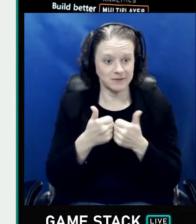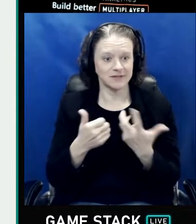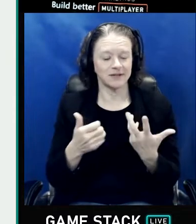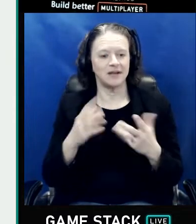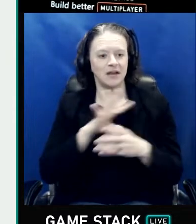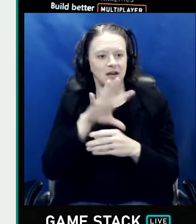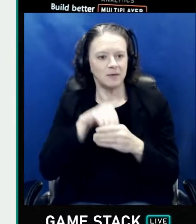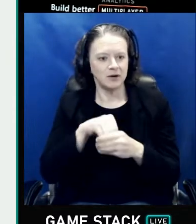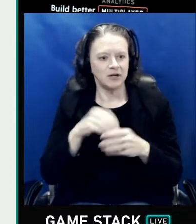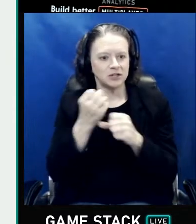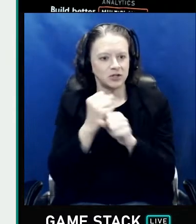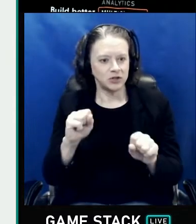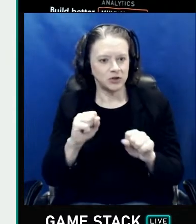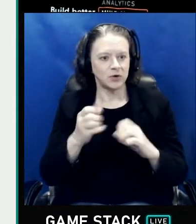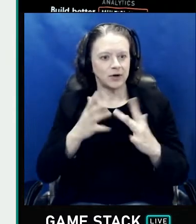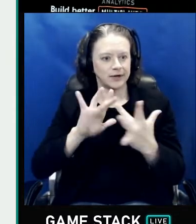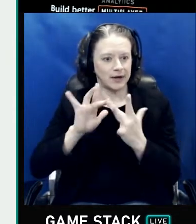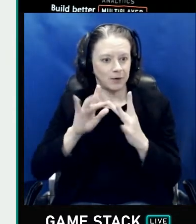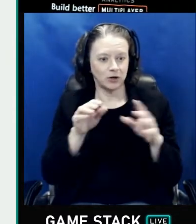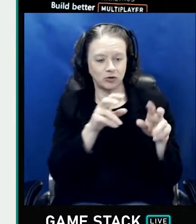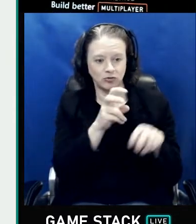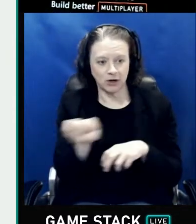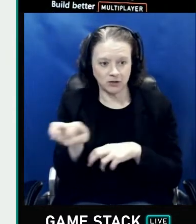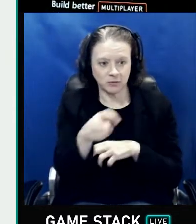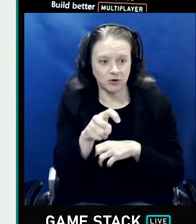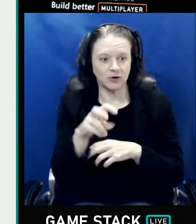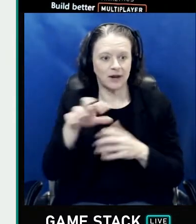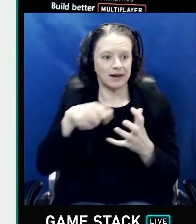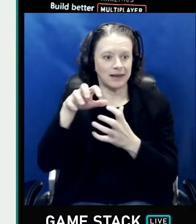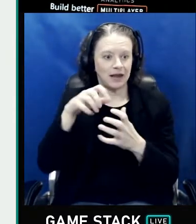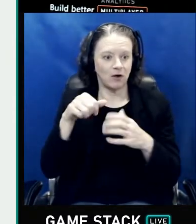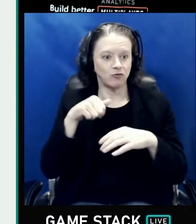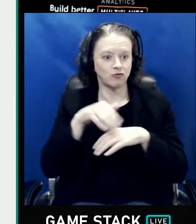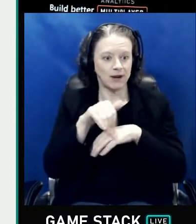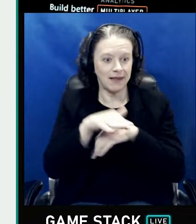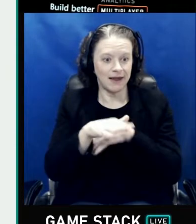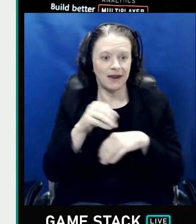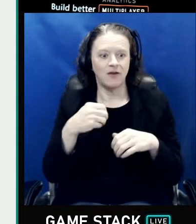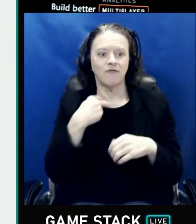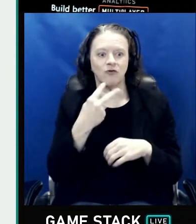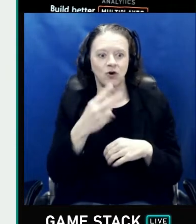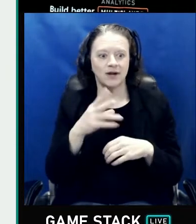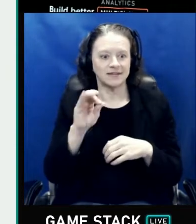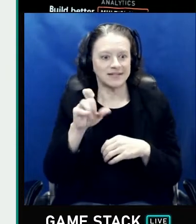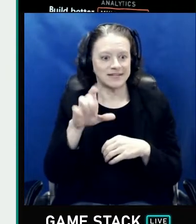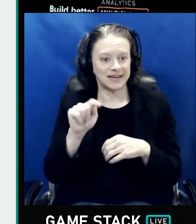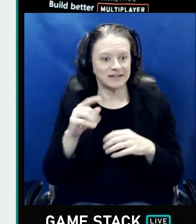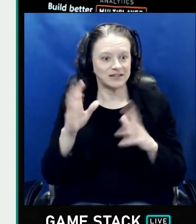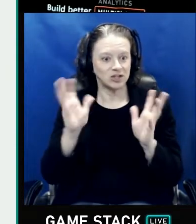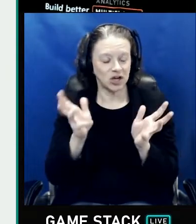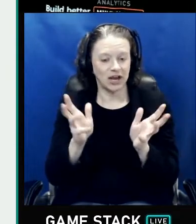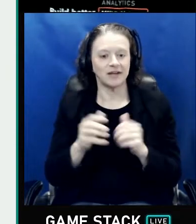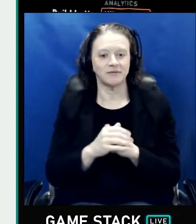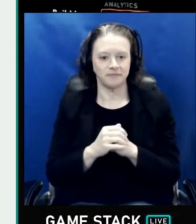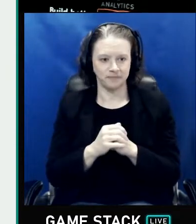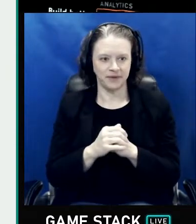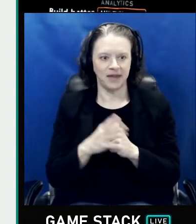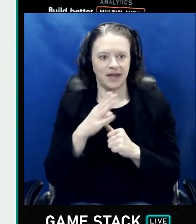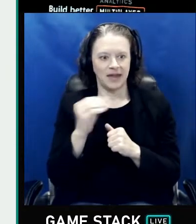be it management data, game data or real-time communication. Automatic connections are done through our low-latency cloud relays,